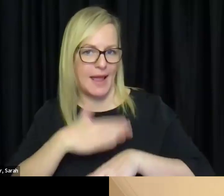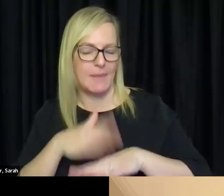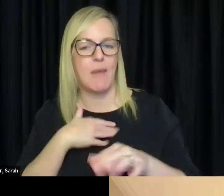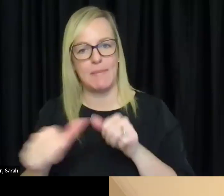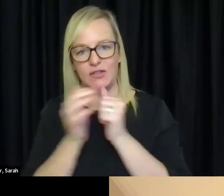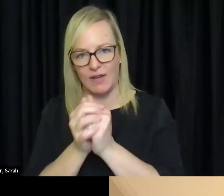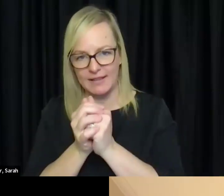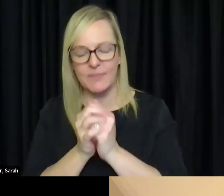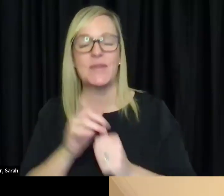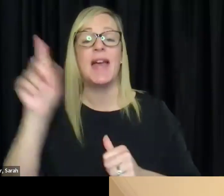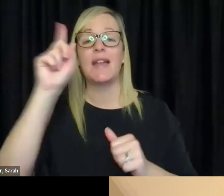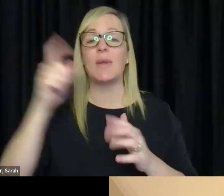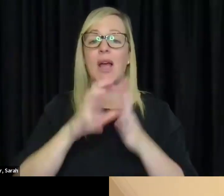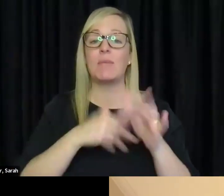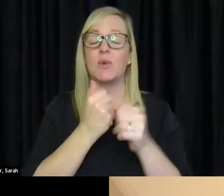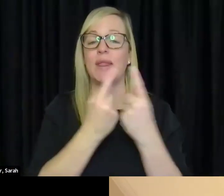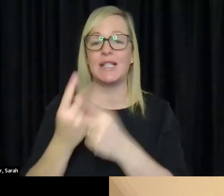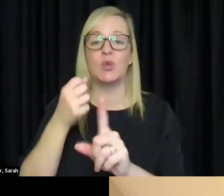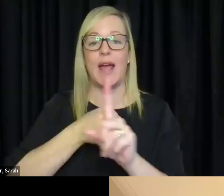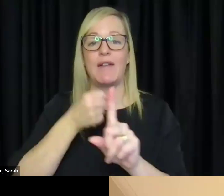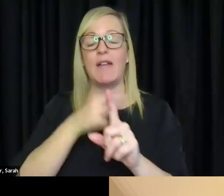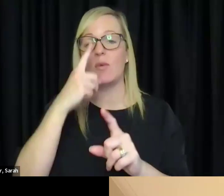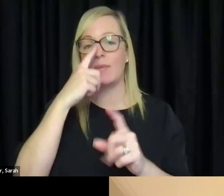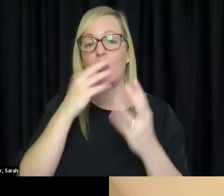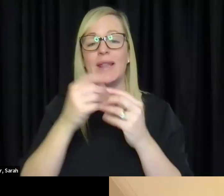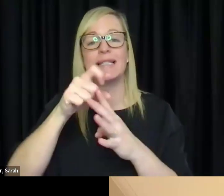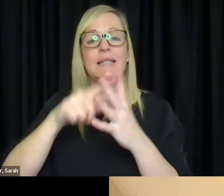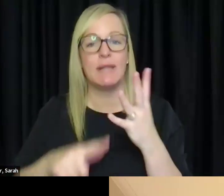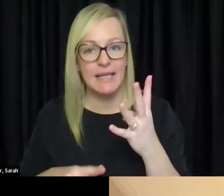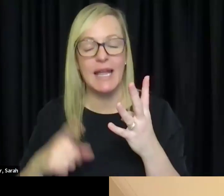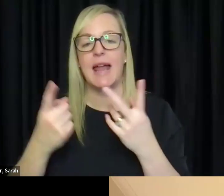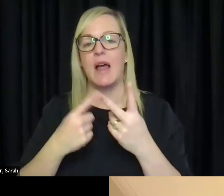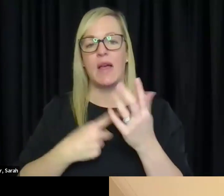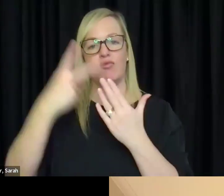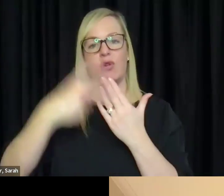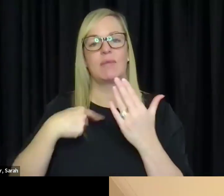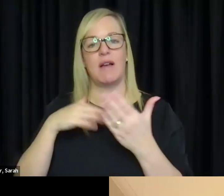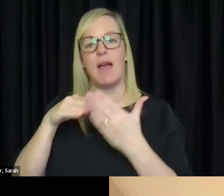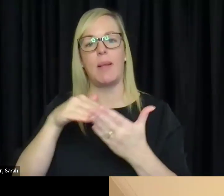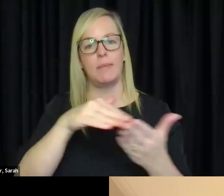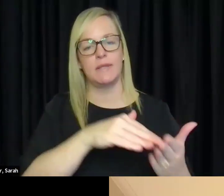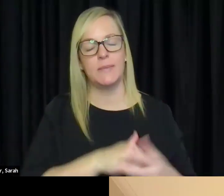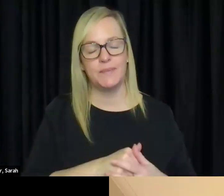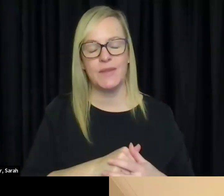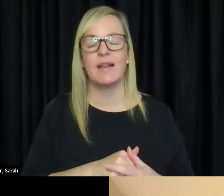things that advocate for people with disability and other programs I have helped. I am currently